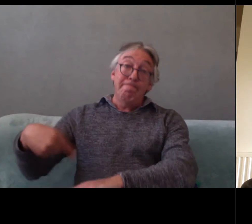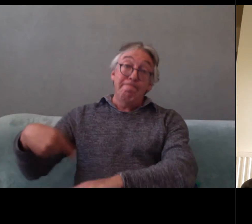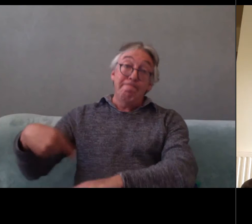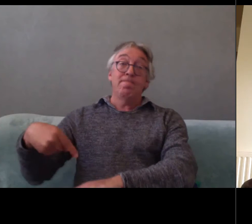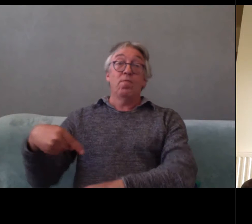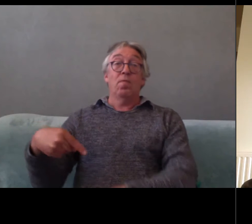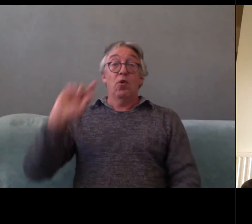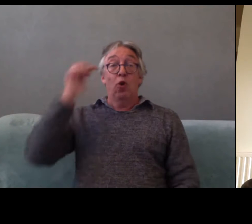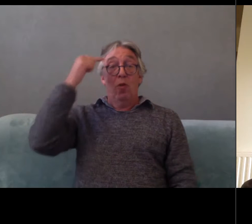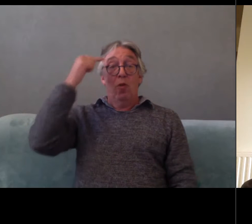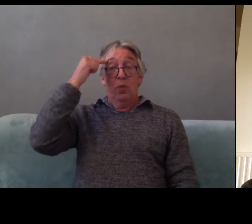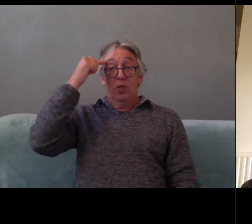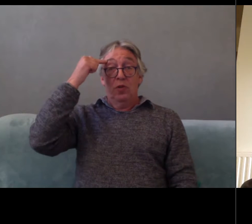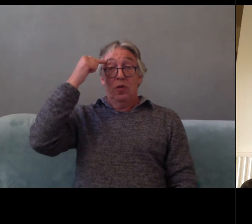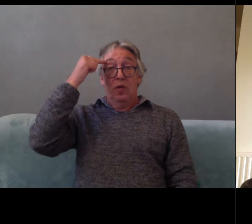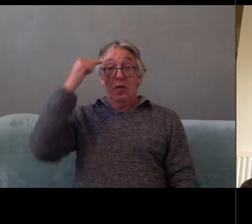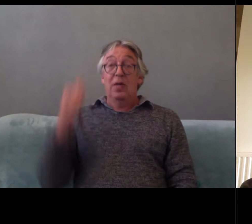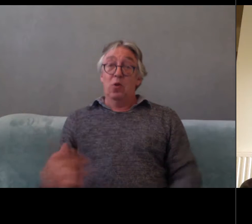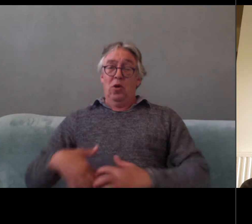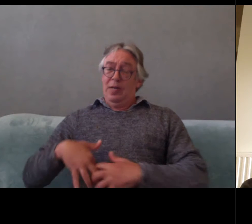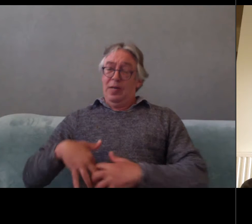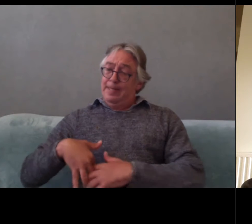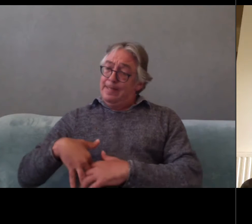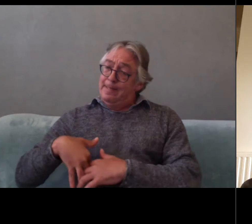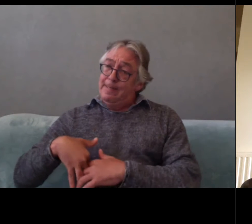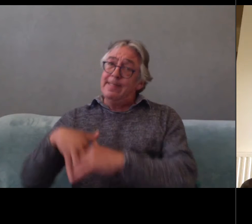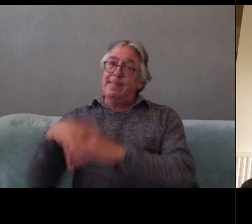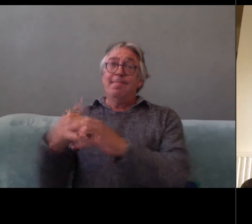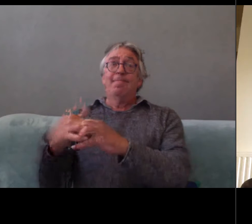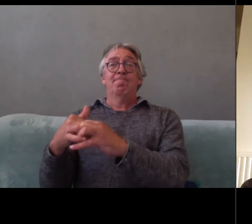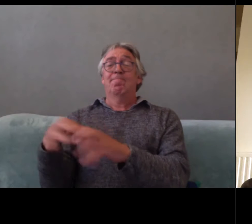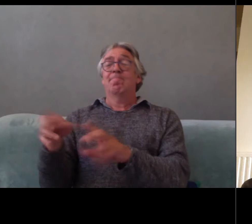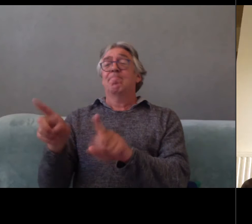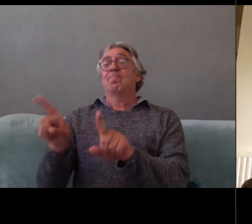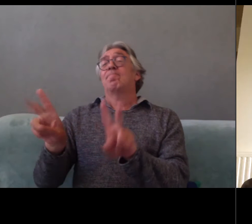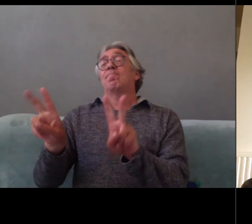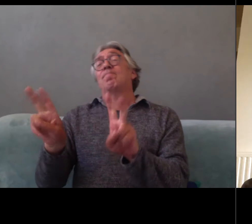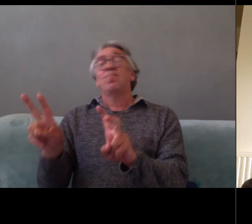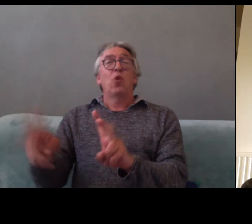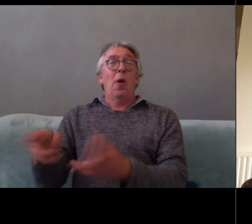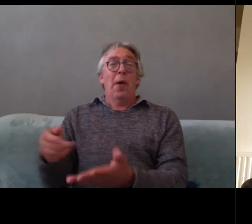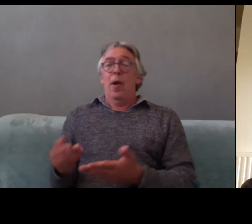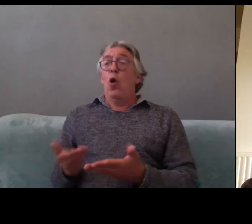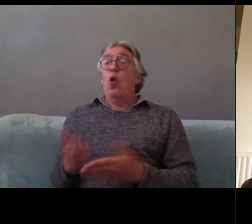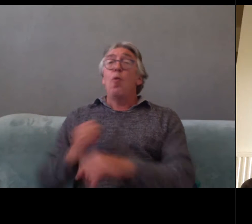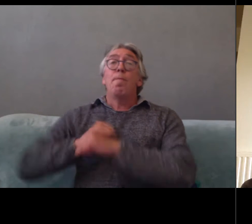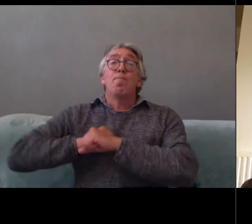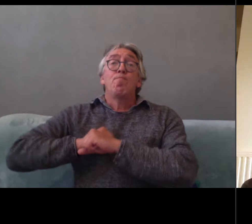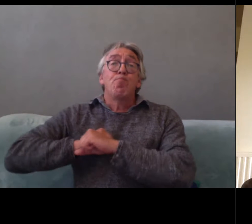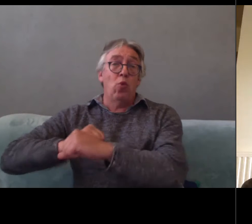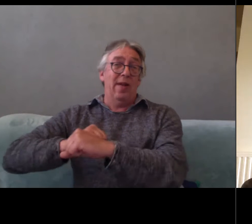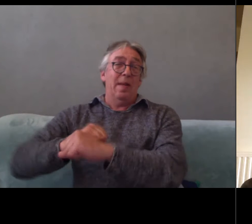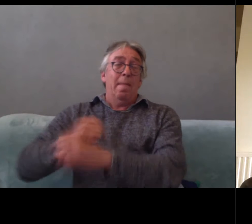the safety nets mechanisms to protect the most vulnerable